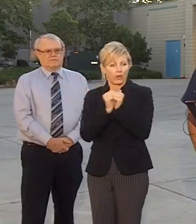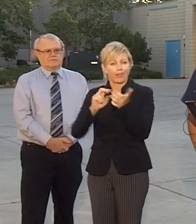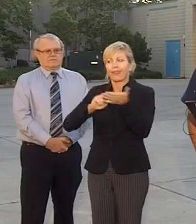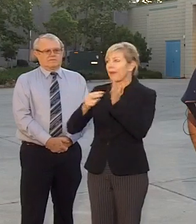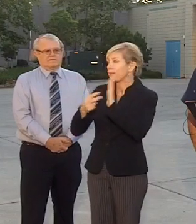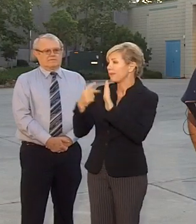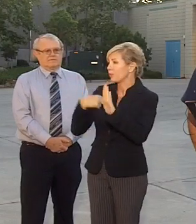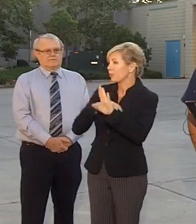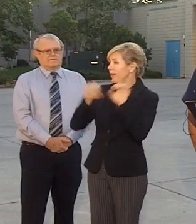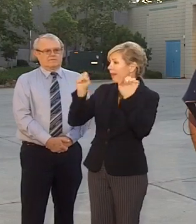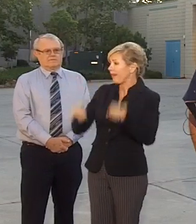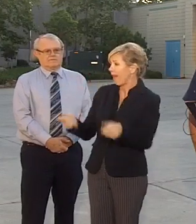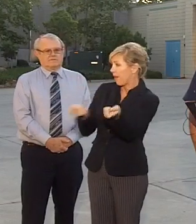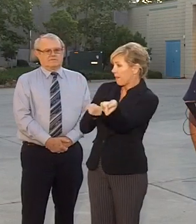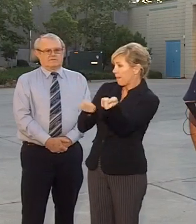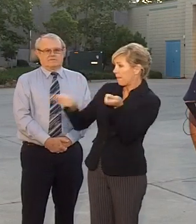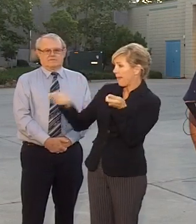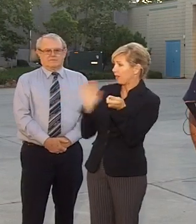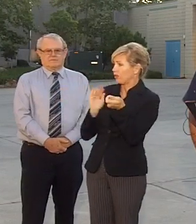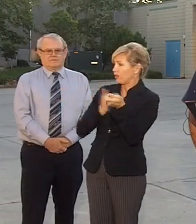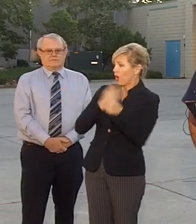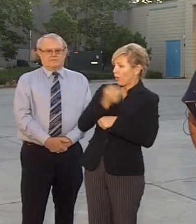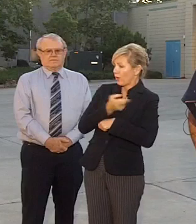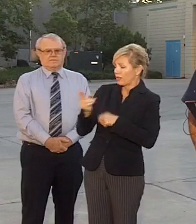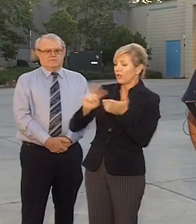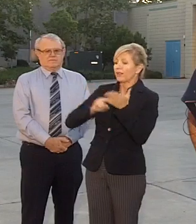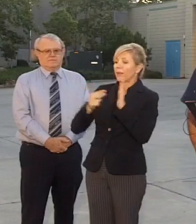the events so the communities that are most threatened are getting the most resources